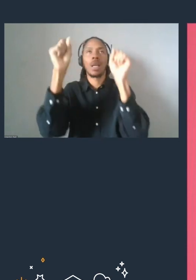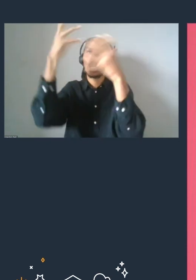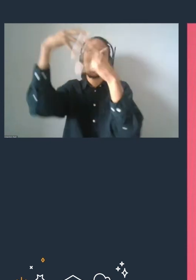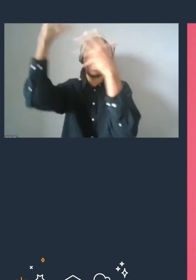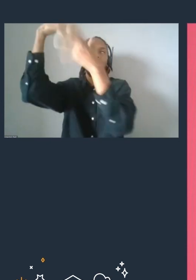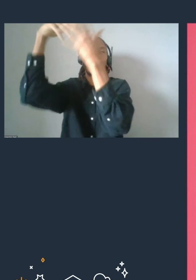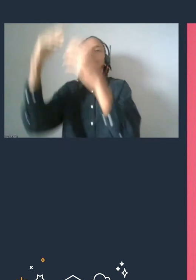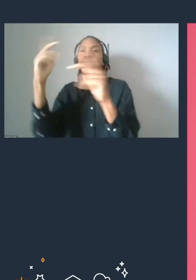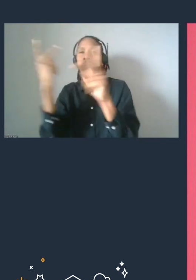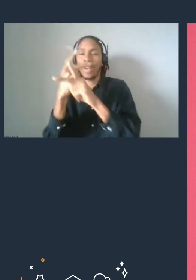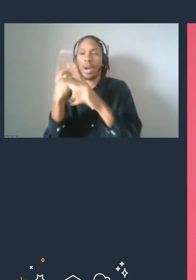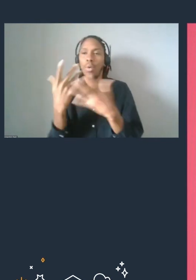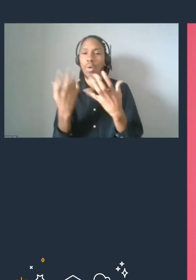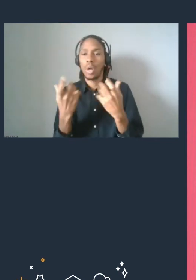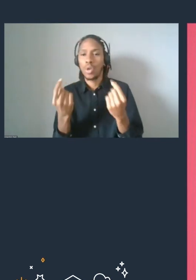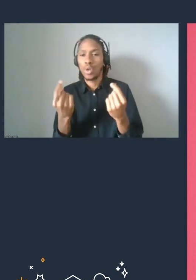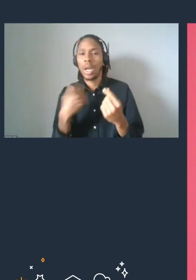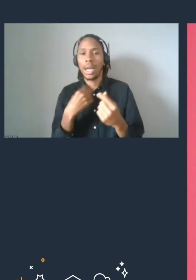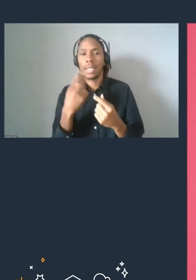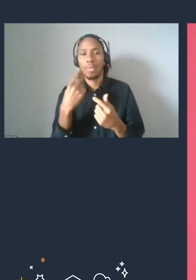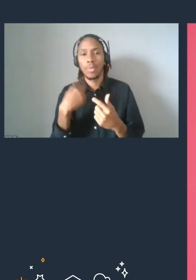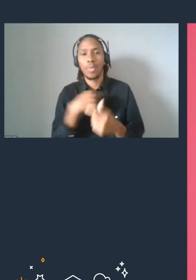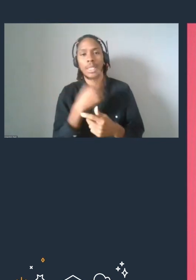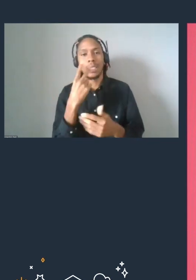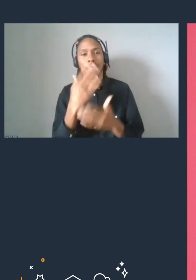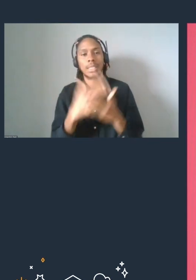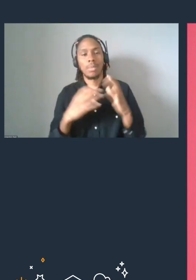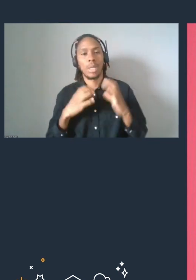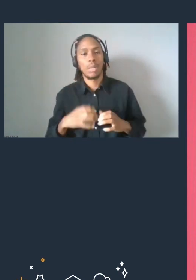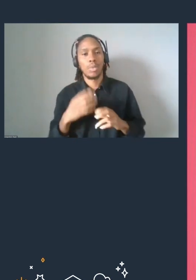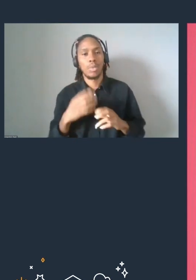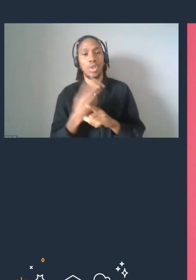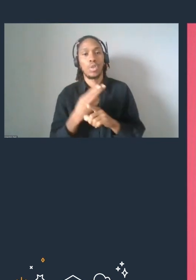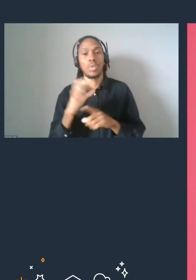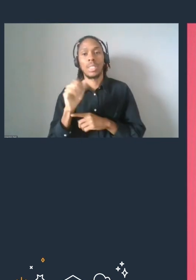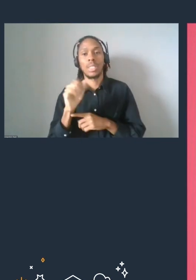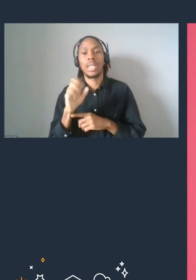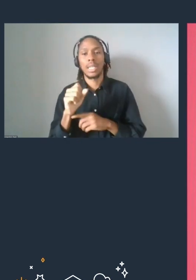And like, I think that's what we're seeing some of the customers use cases of that of how they're using S3 Object Lambda,